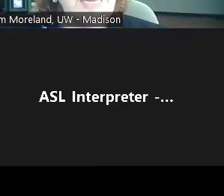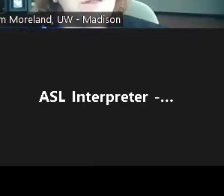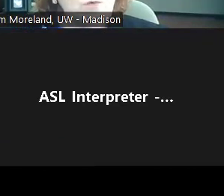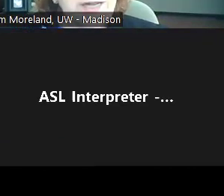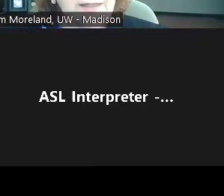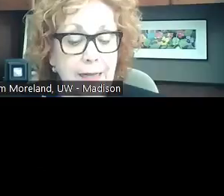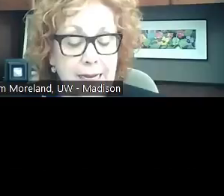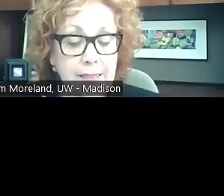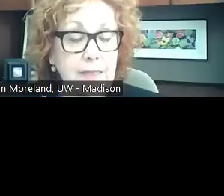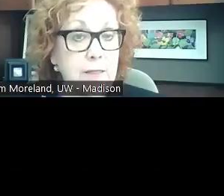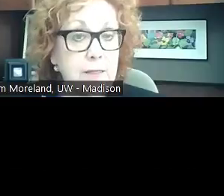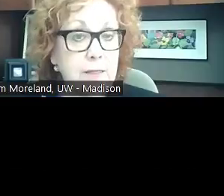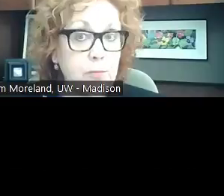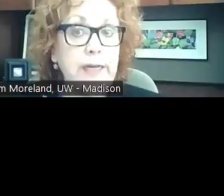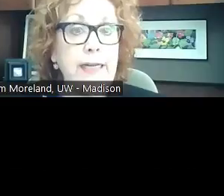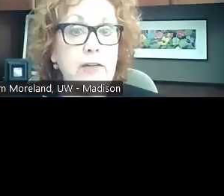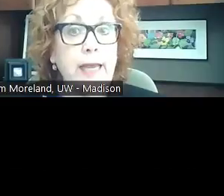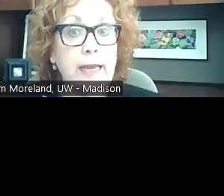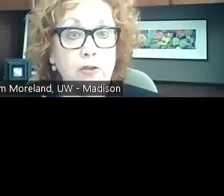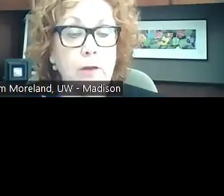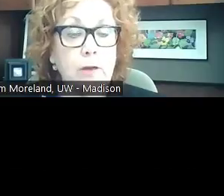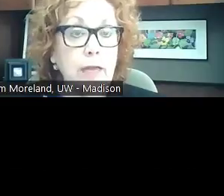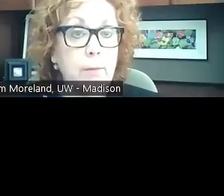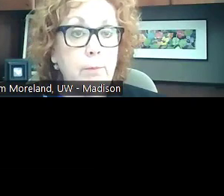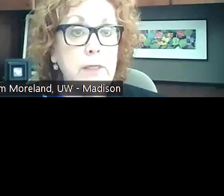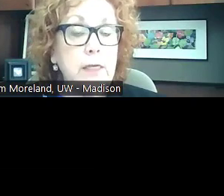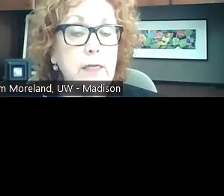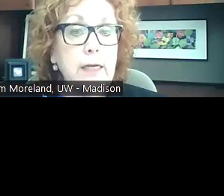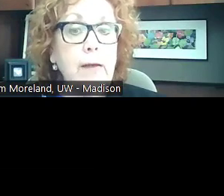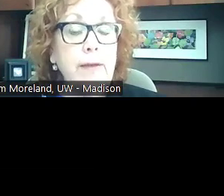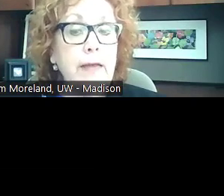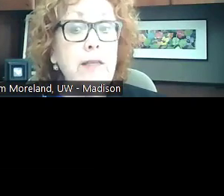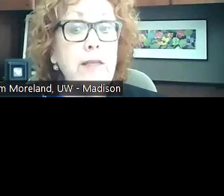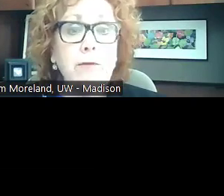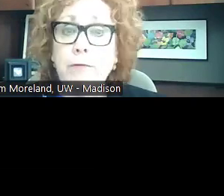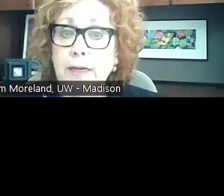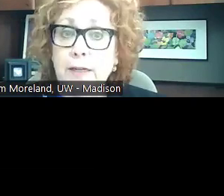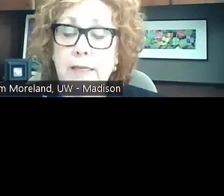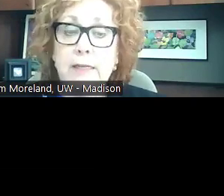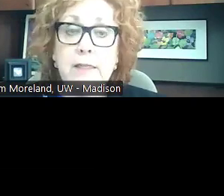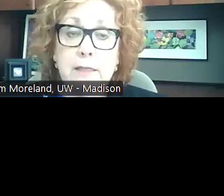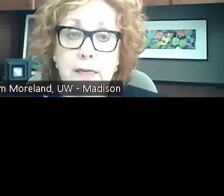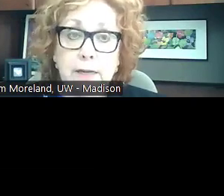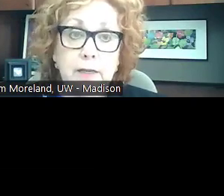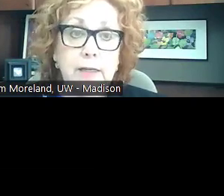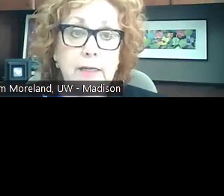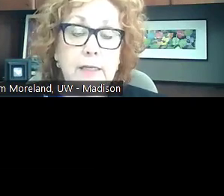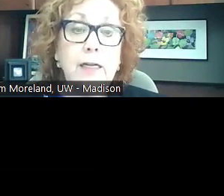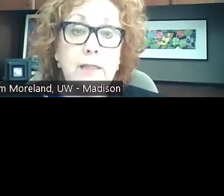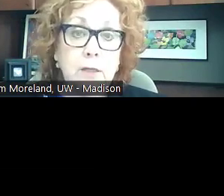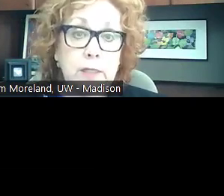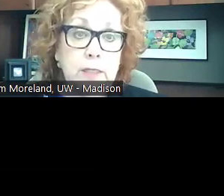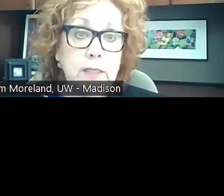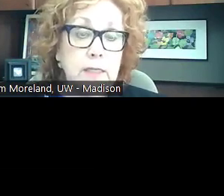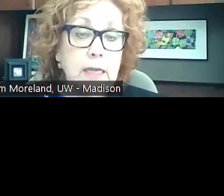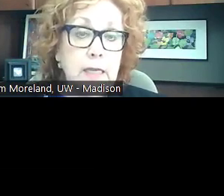as well as considerable more education on the campus about the very significant consequences